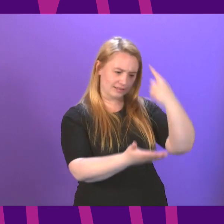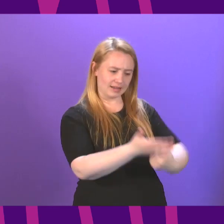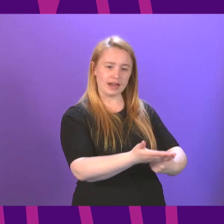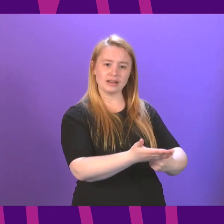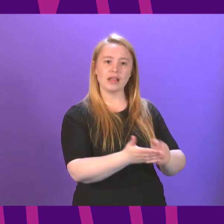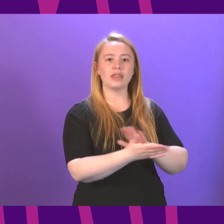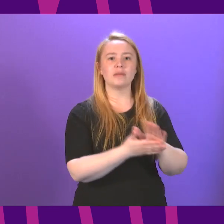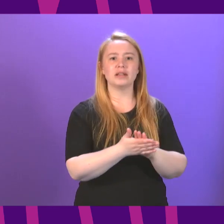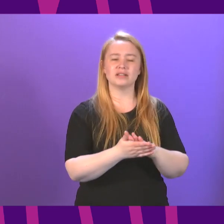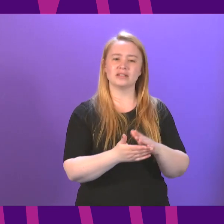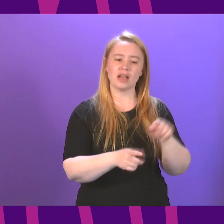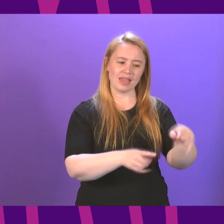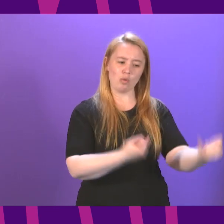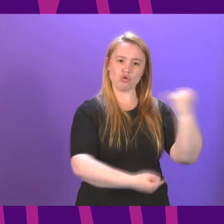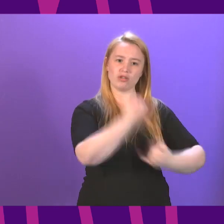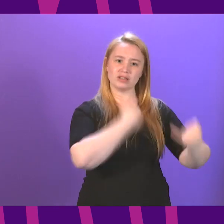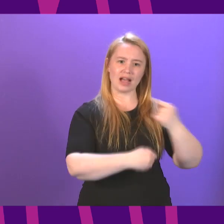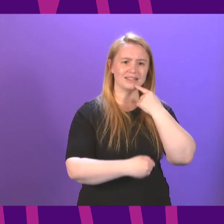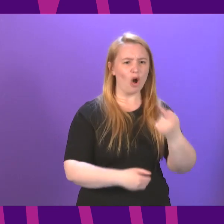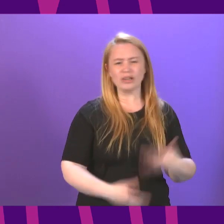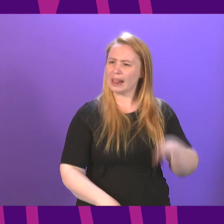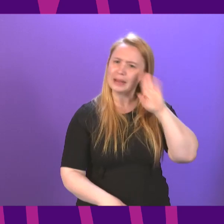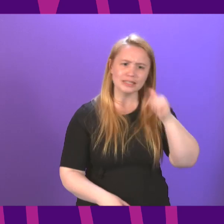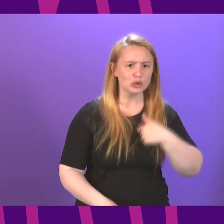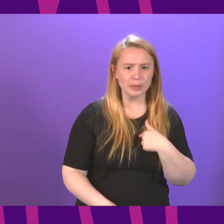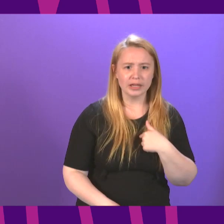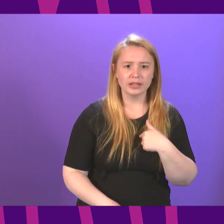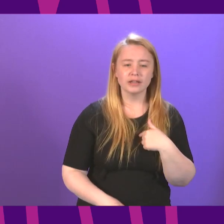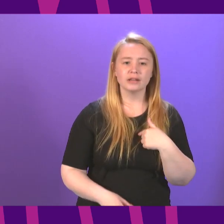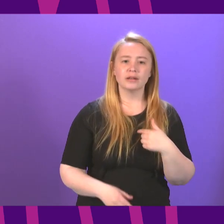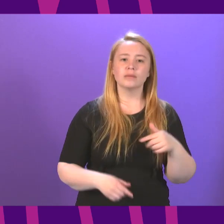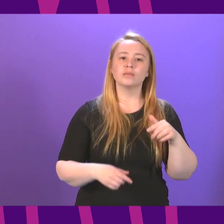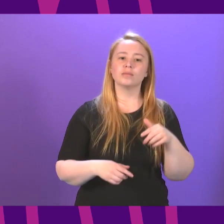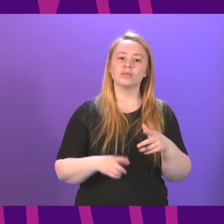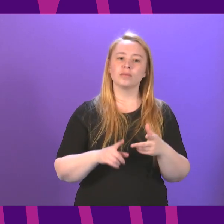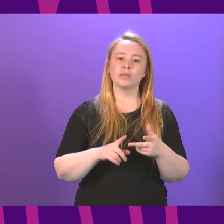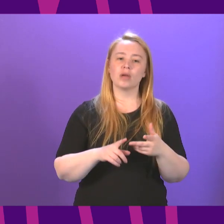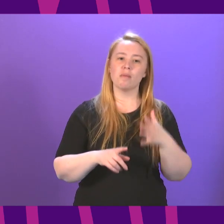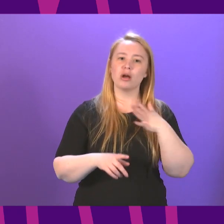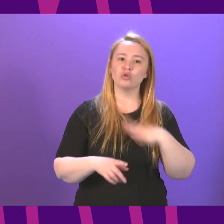because we have decided to consult and take views before reaching a decision, we are being accused of leaving islands “in limbo”.